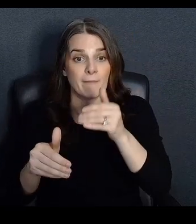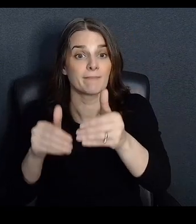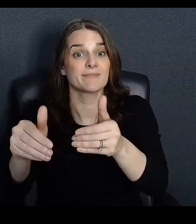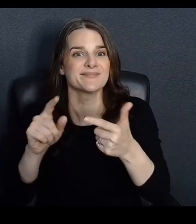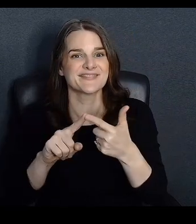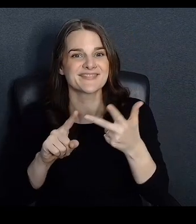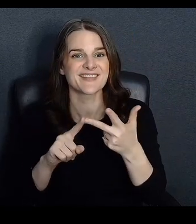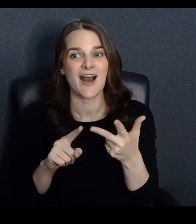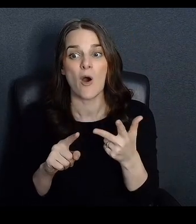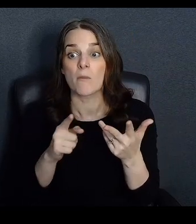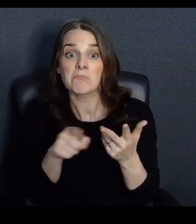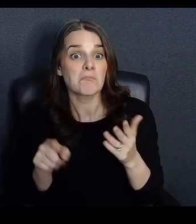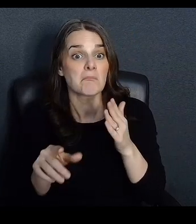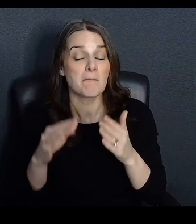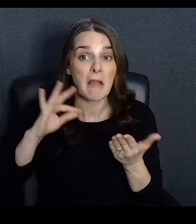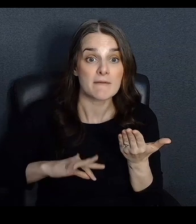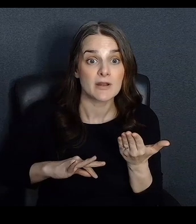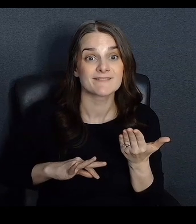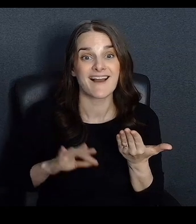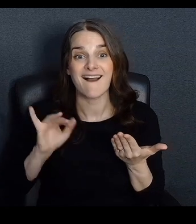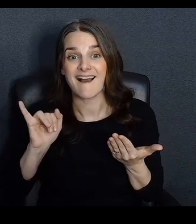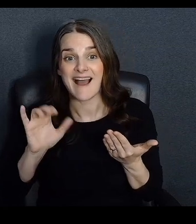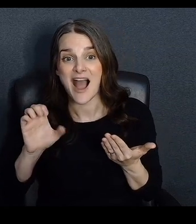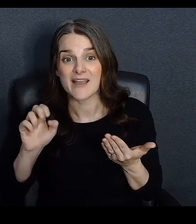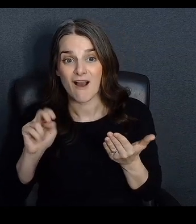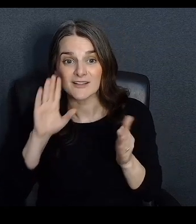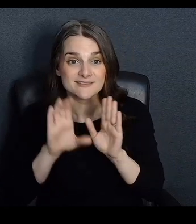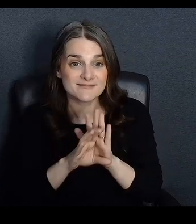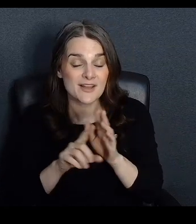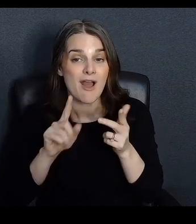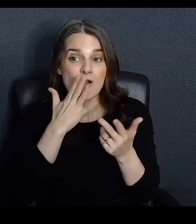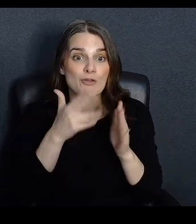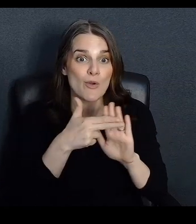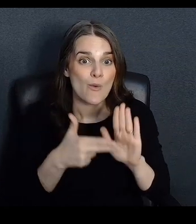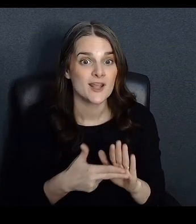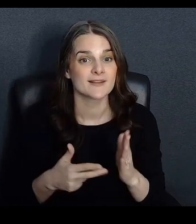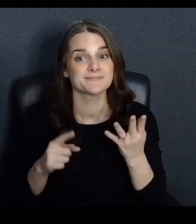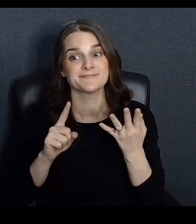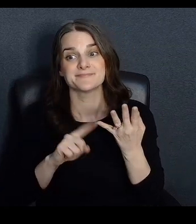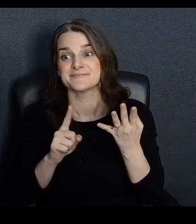who could benefit from using icons, using color coding, and other visual cues that could help increase